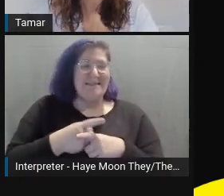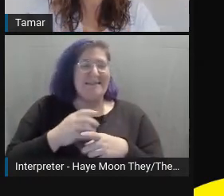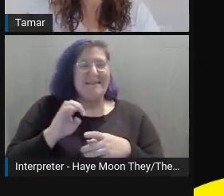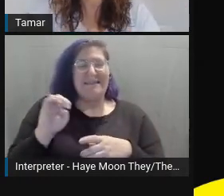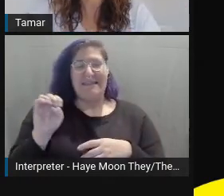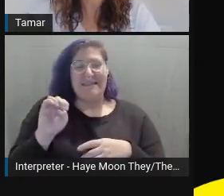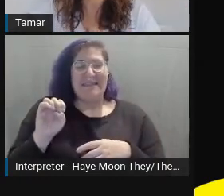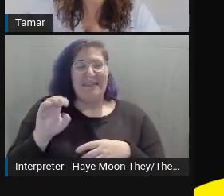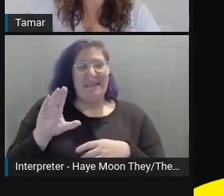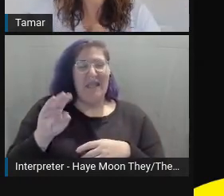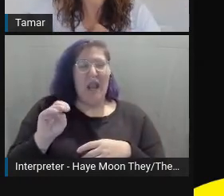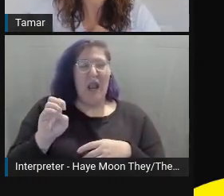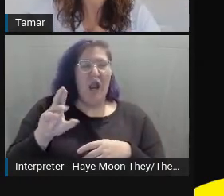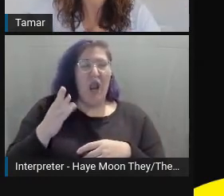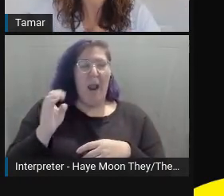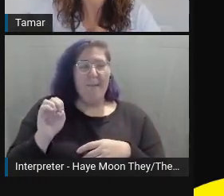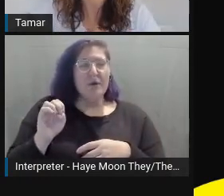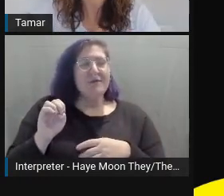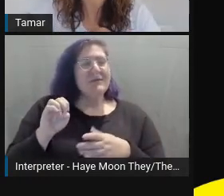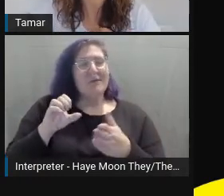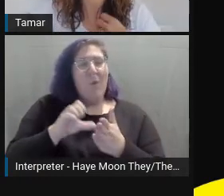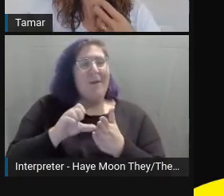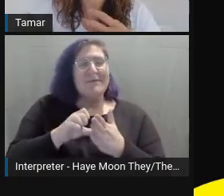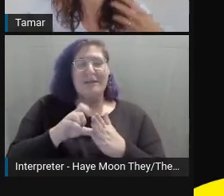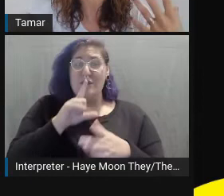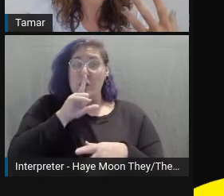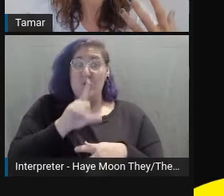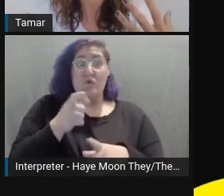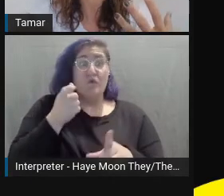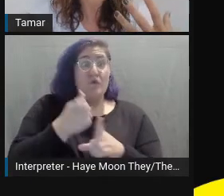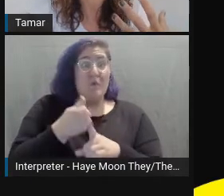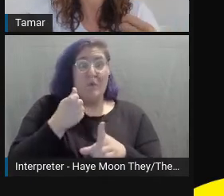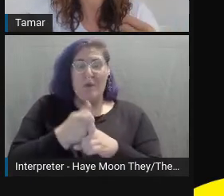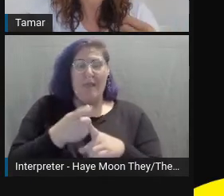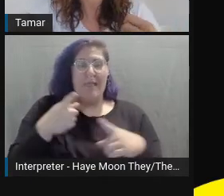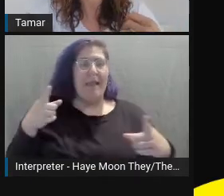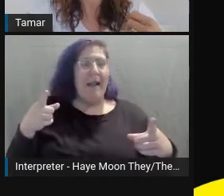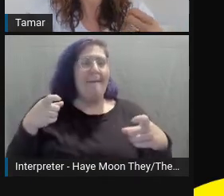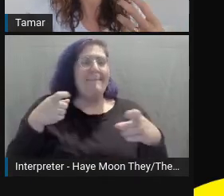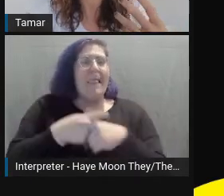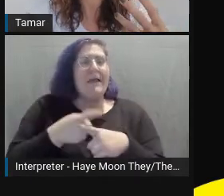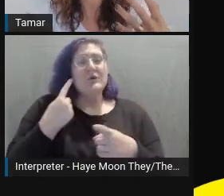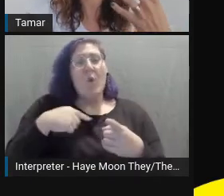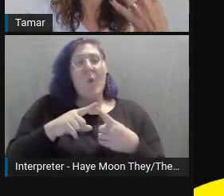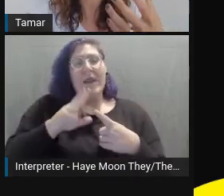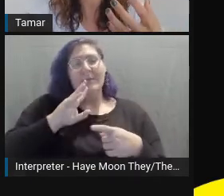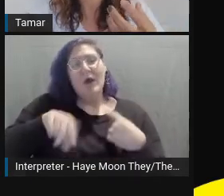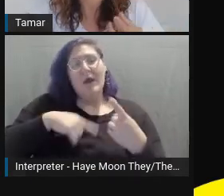That's where I come from when I'm viewing or speaking of accessibility testing.